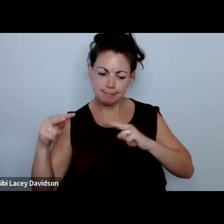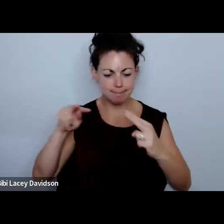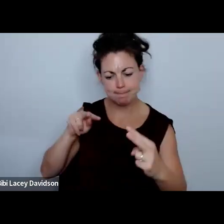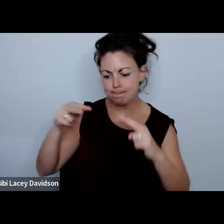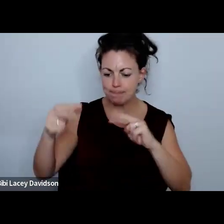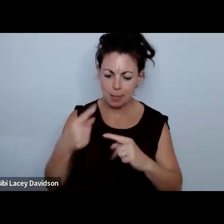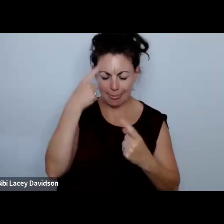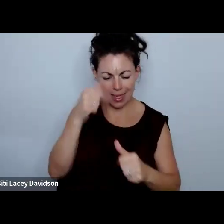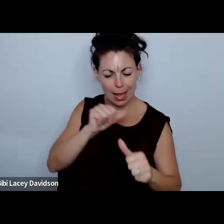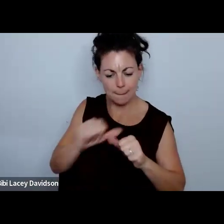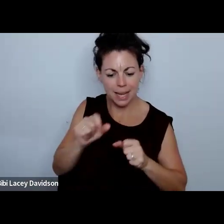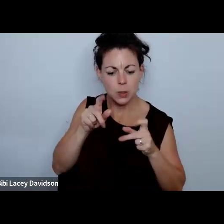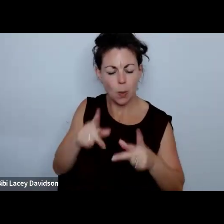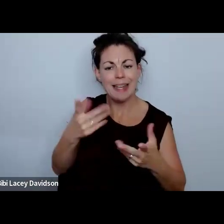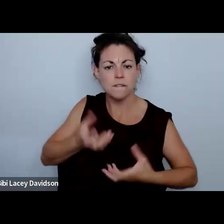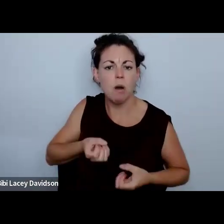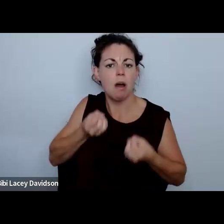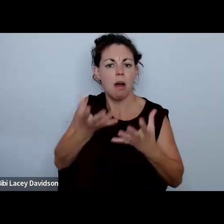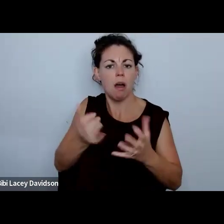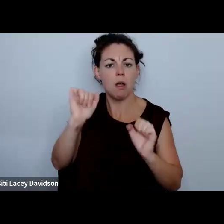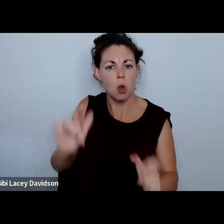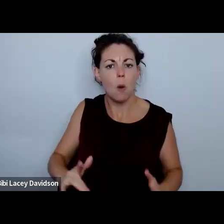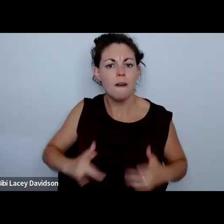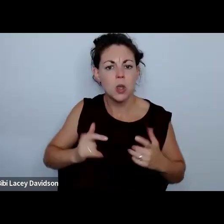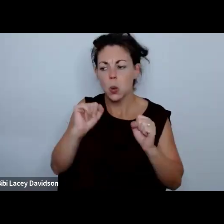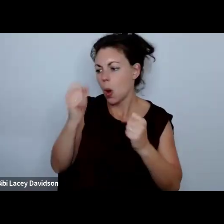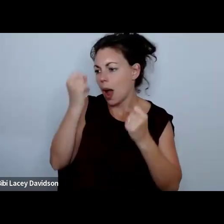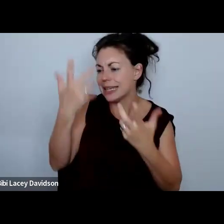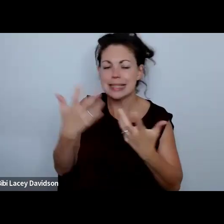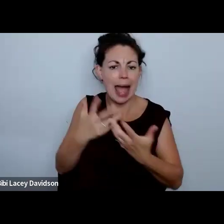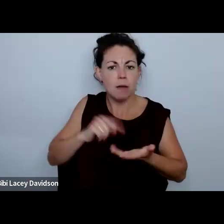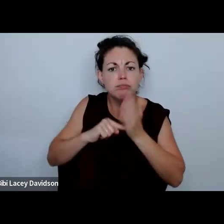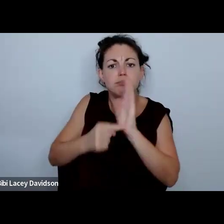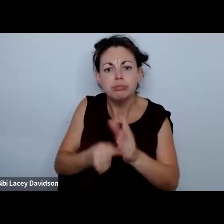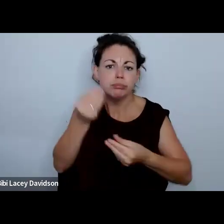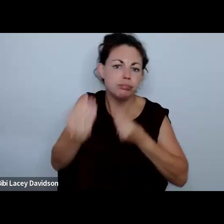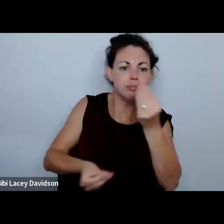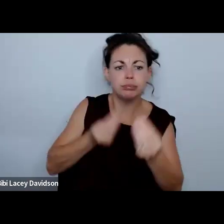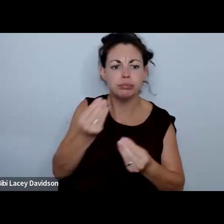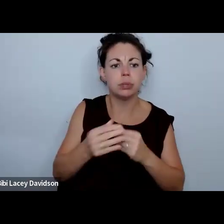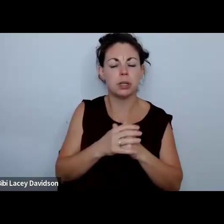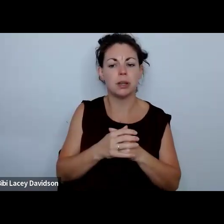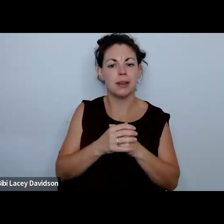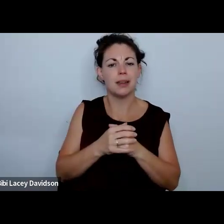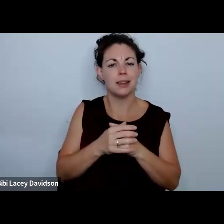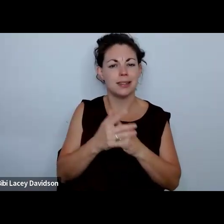of intellectual muscles that I was enjoying in the context of philosophy, but have a bit more of a direct